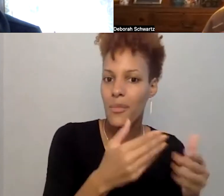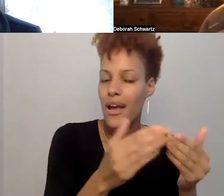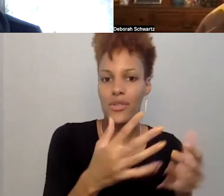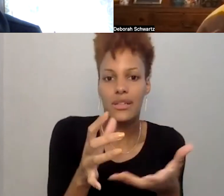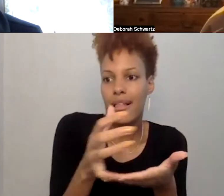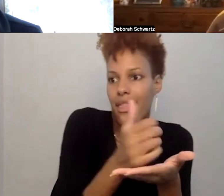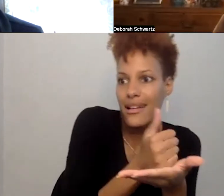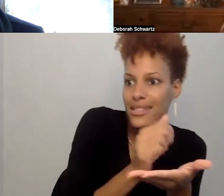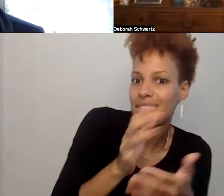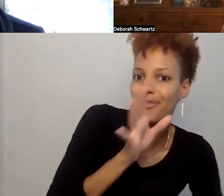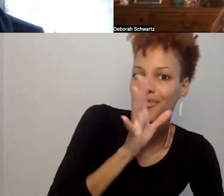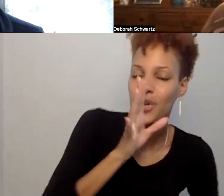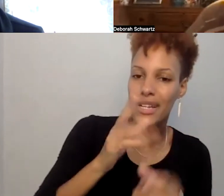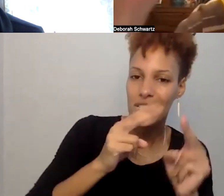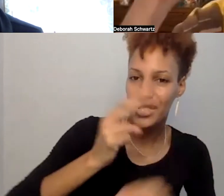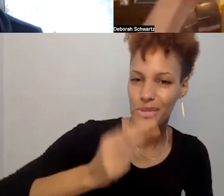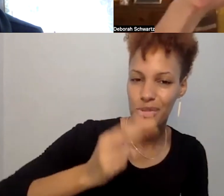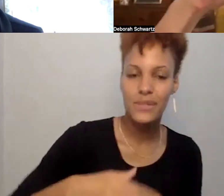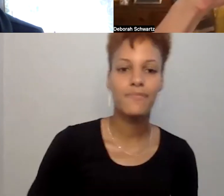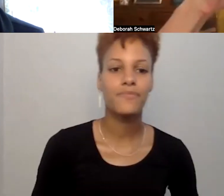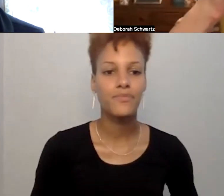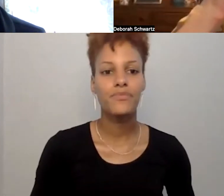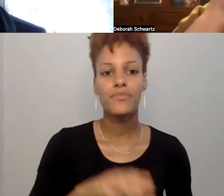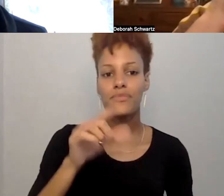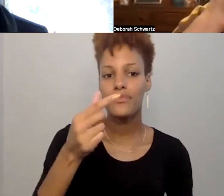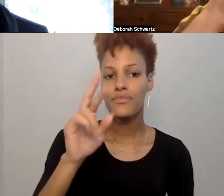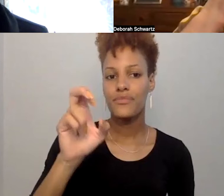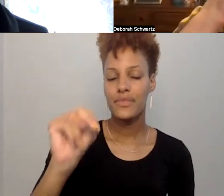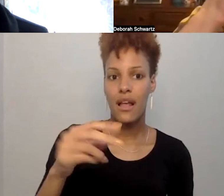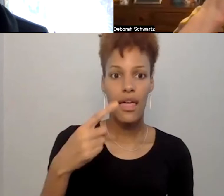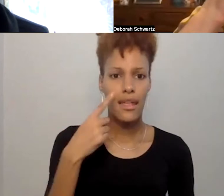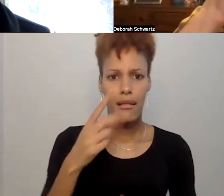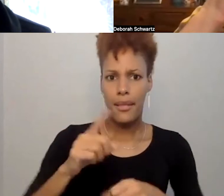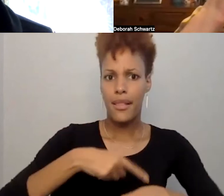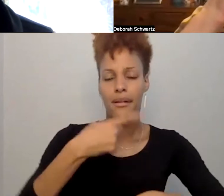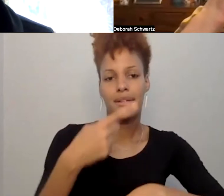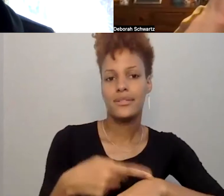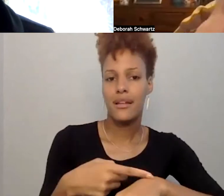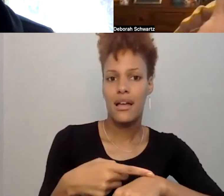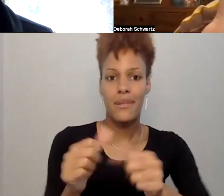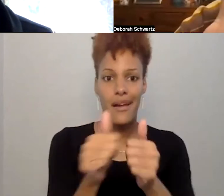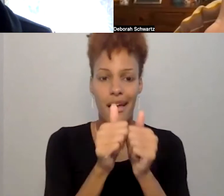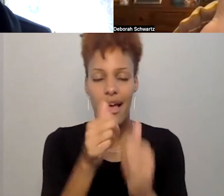I think for a long time African-Americans didn't feel that their history was was worth saving.